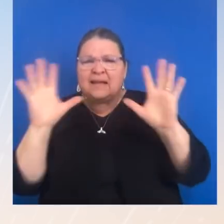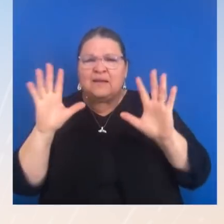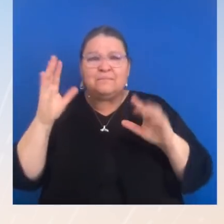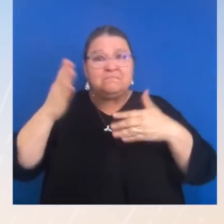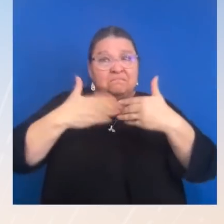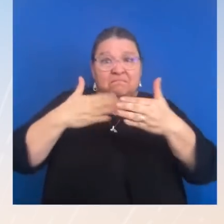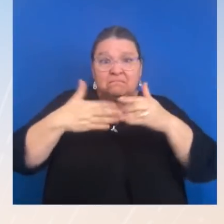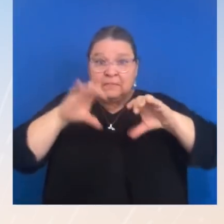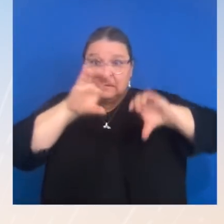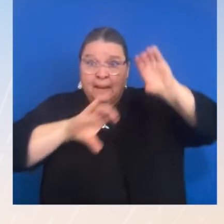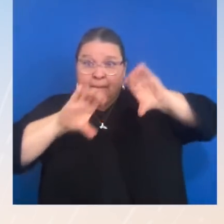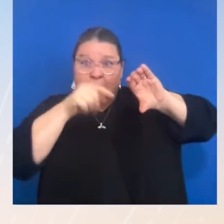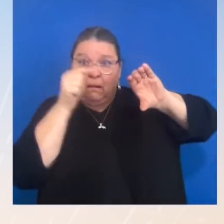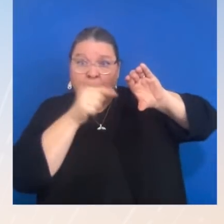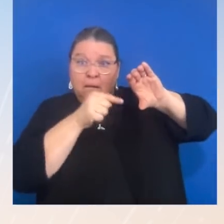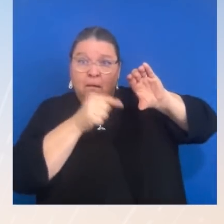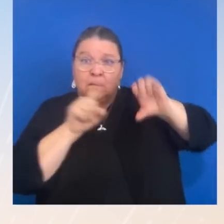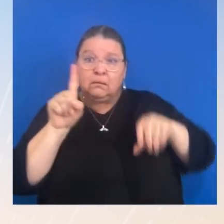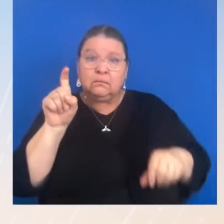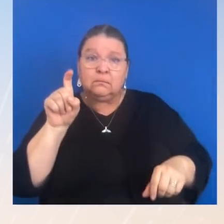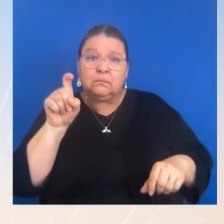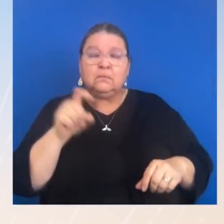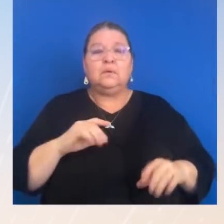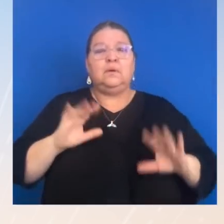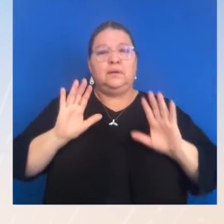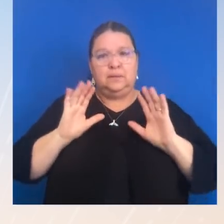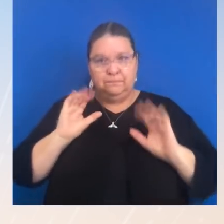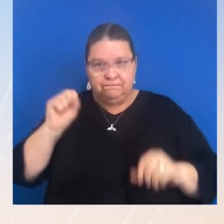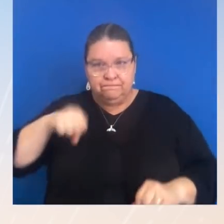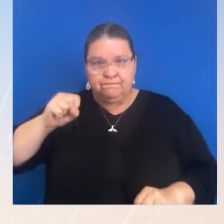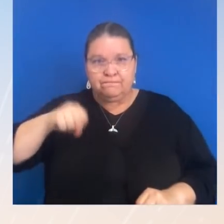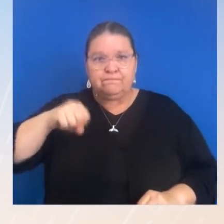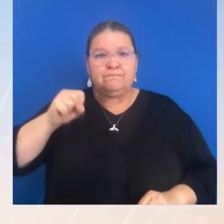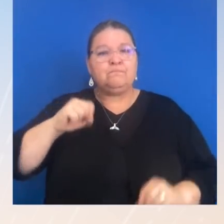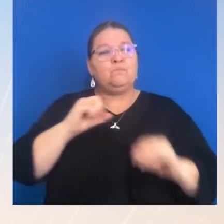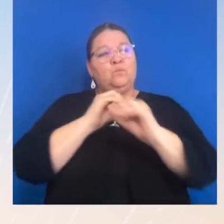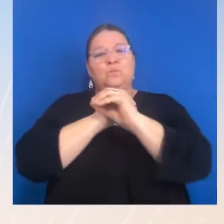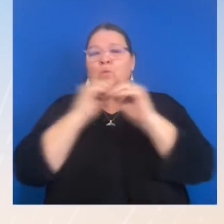a chemical weapons attack. We are conveying to all of you what the capacity and the capabilities of Russia are,